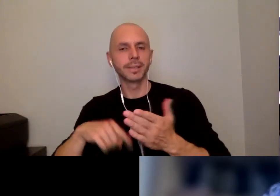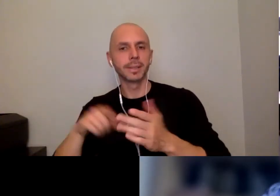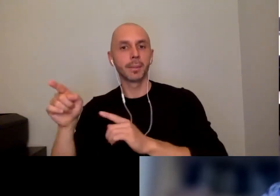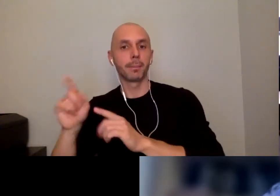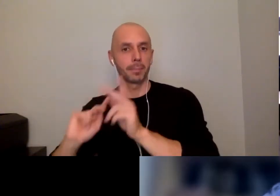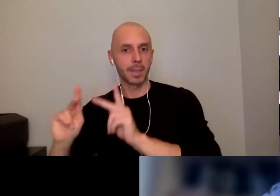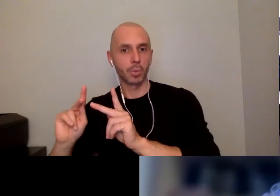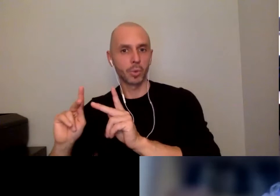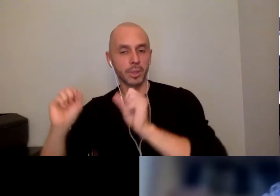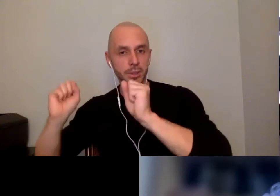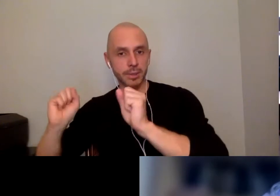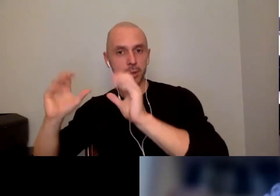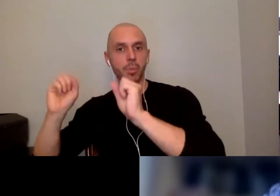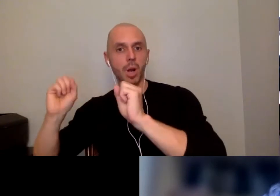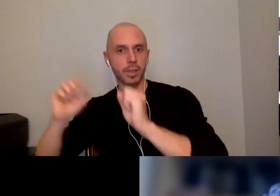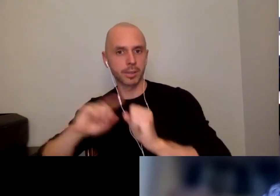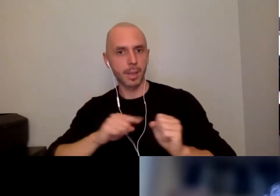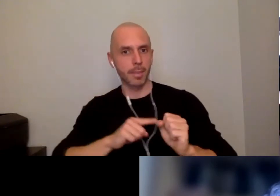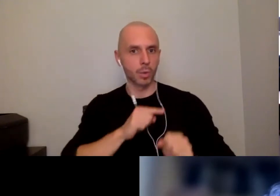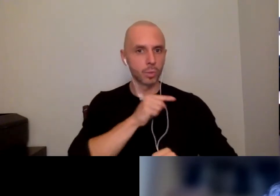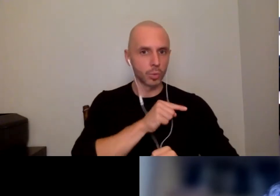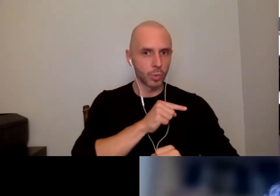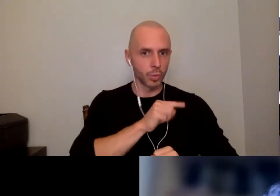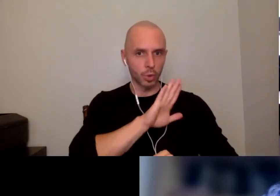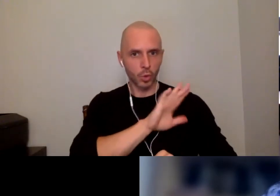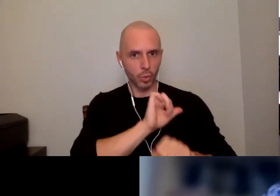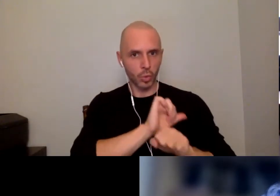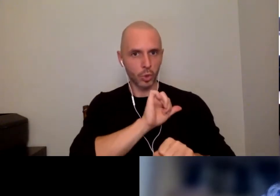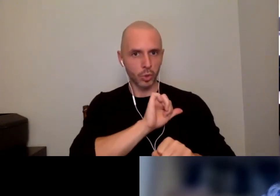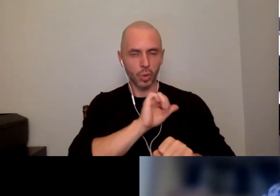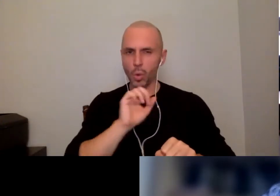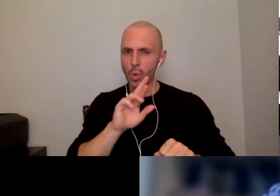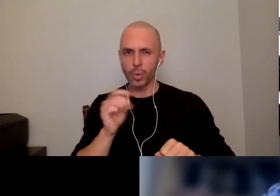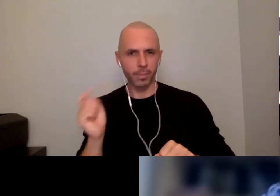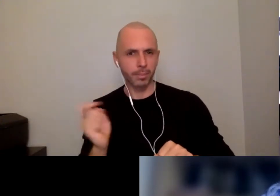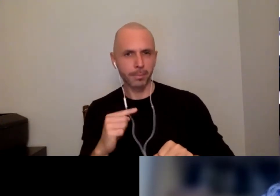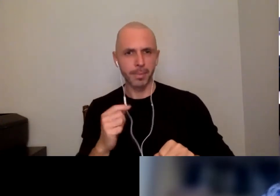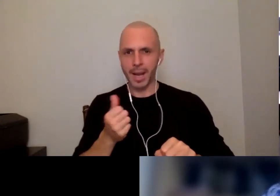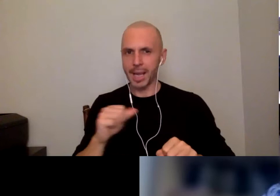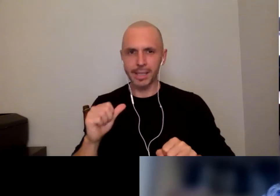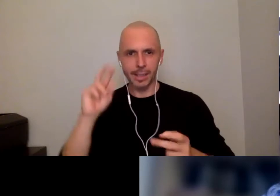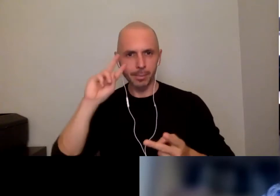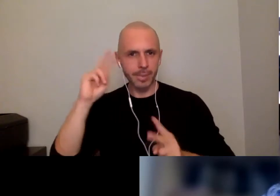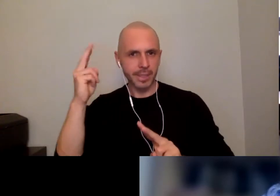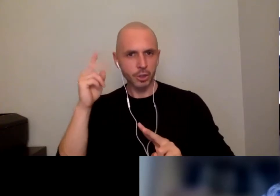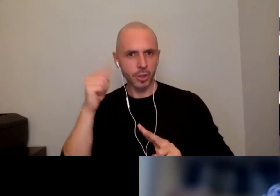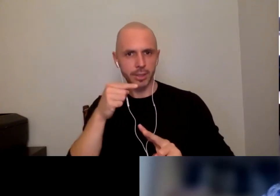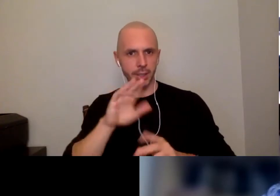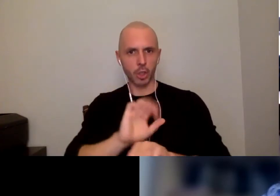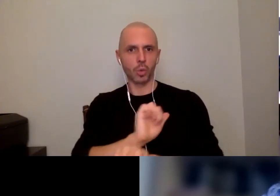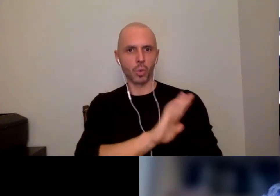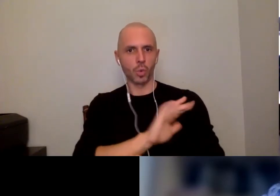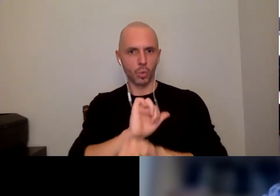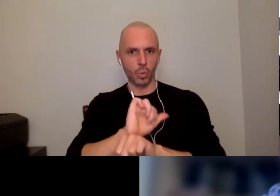the way your work is received? Oh well about space i mean it also you know i worked at an artist